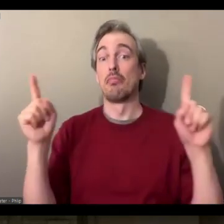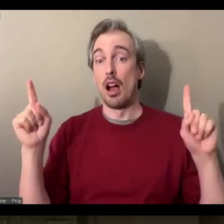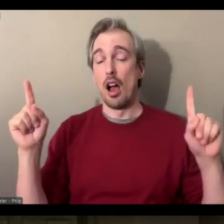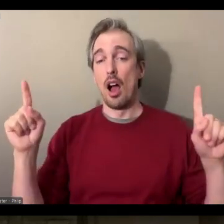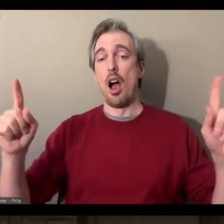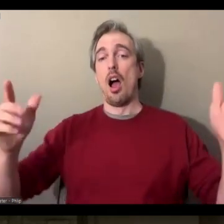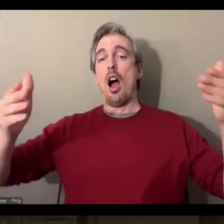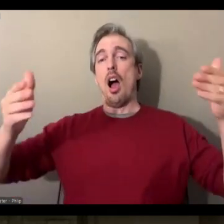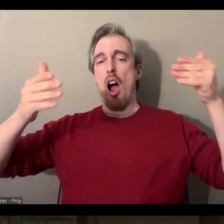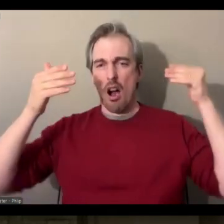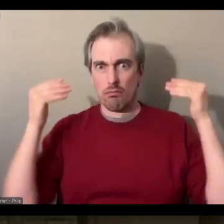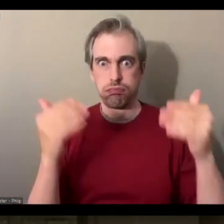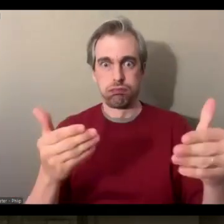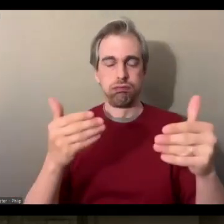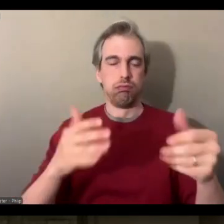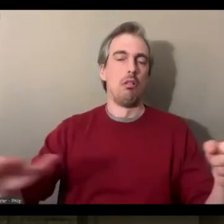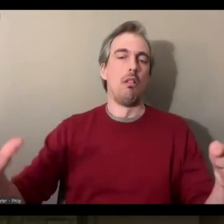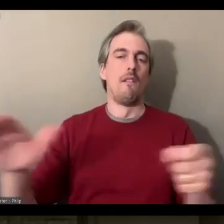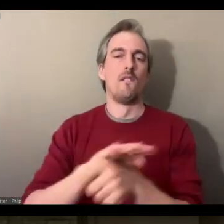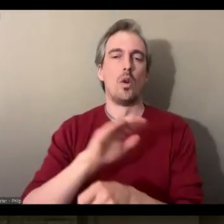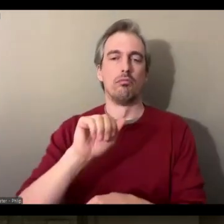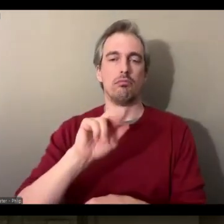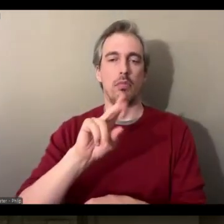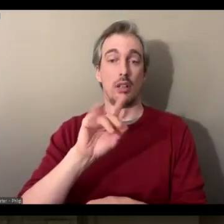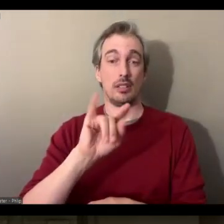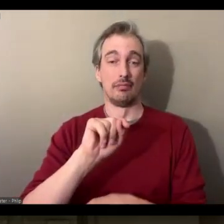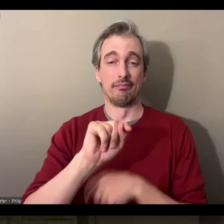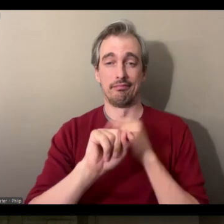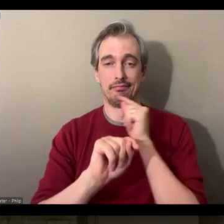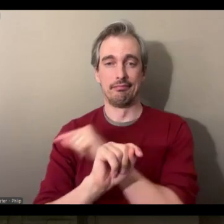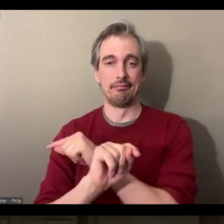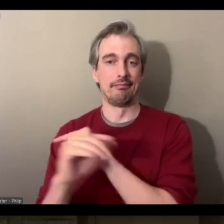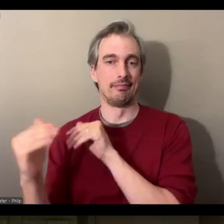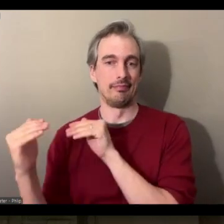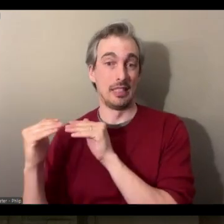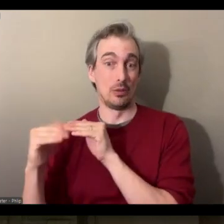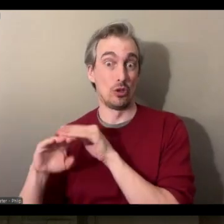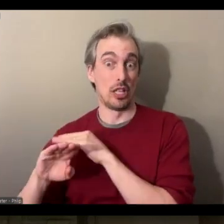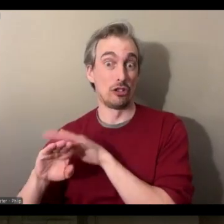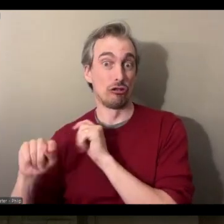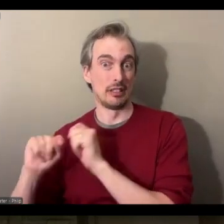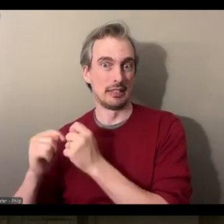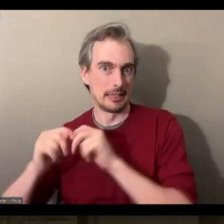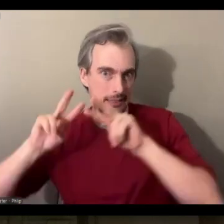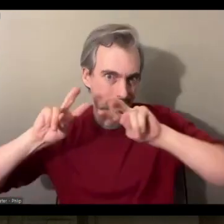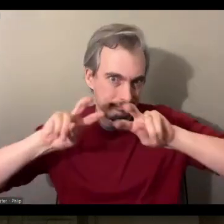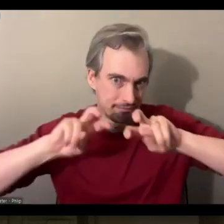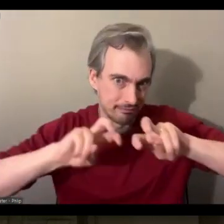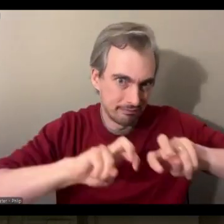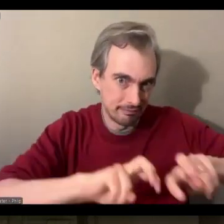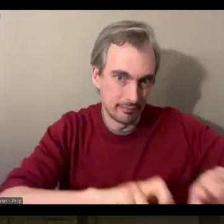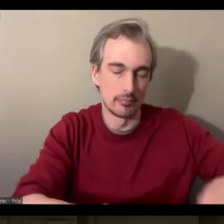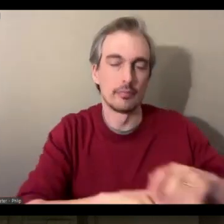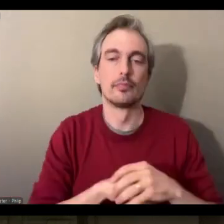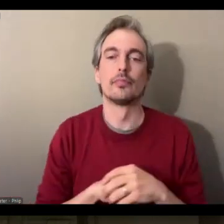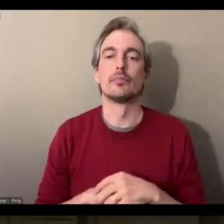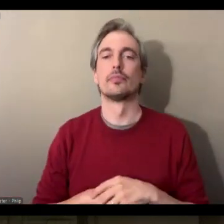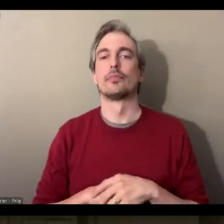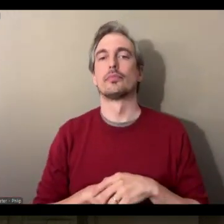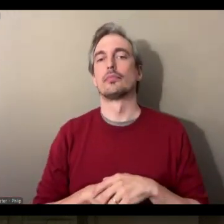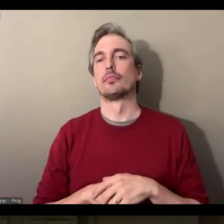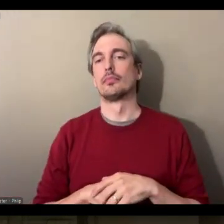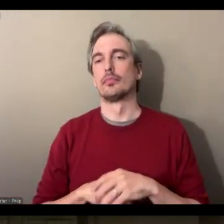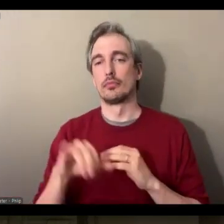Equal Entry team. This was basically the challenge we looked at after nine months of work. For us,